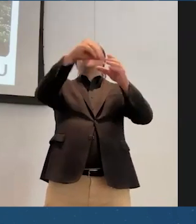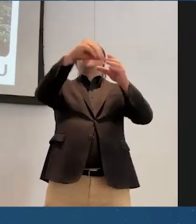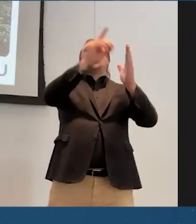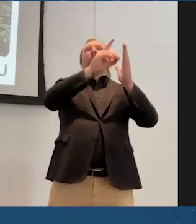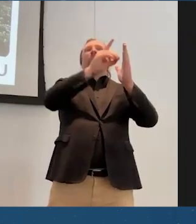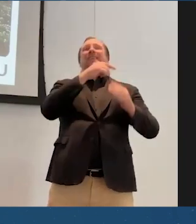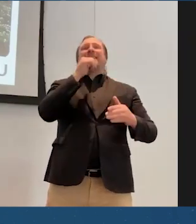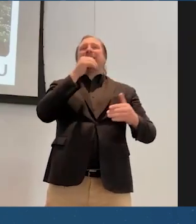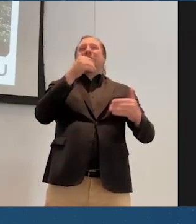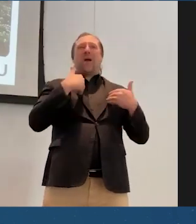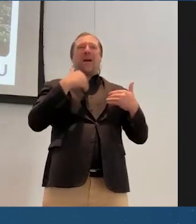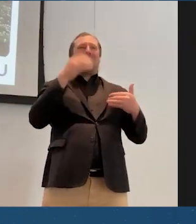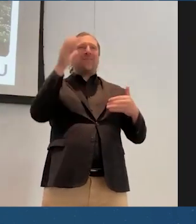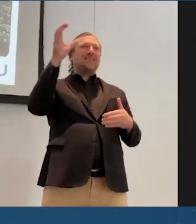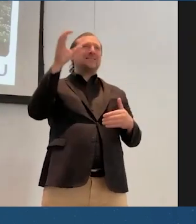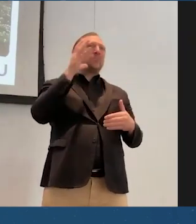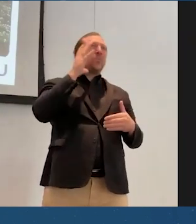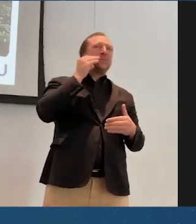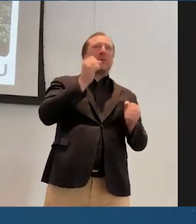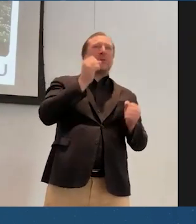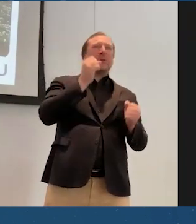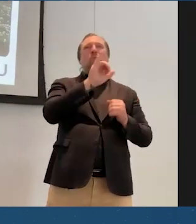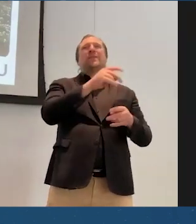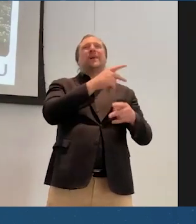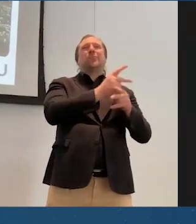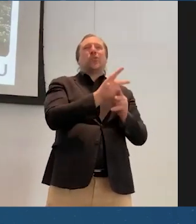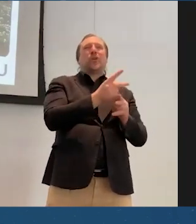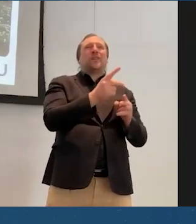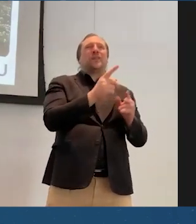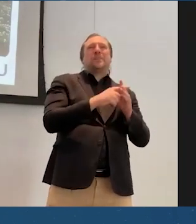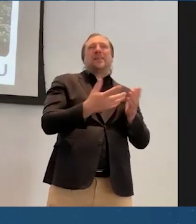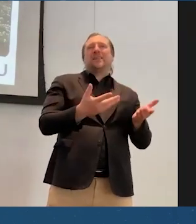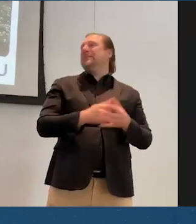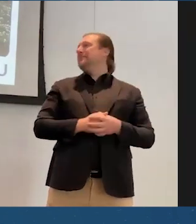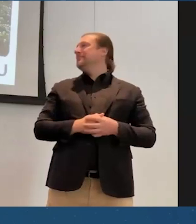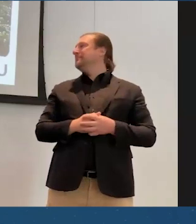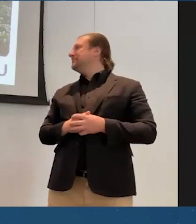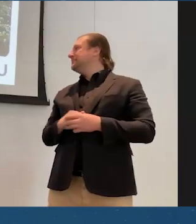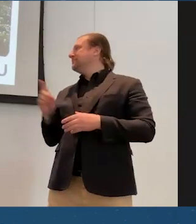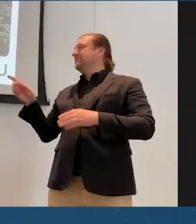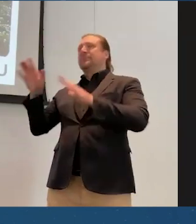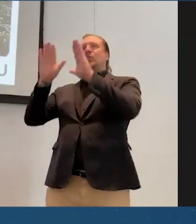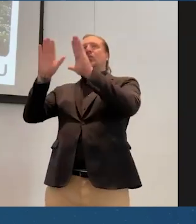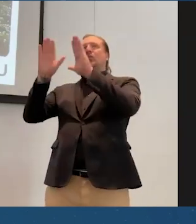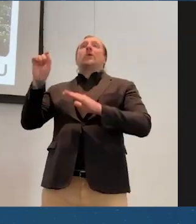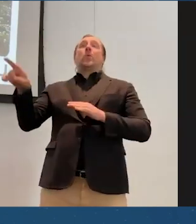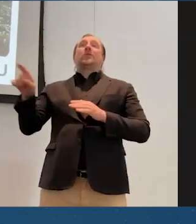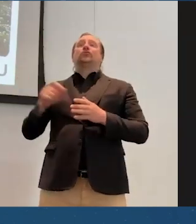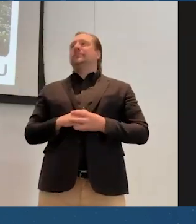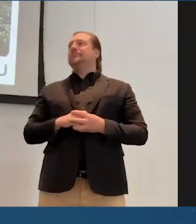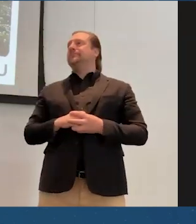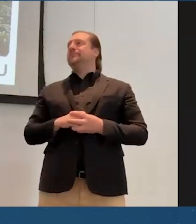have a concept or experience with it to begin with? Fantastic question.